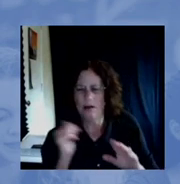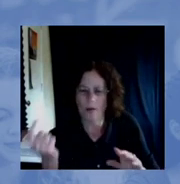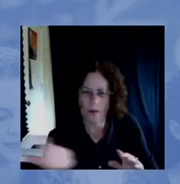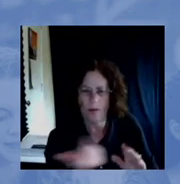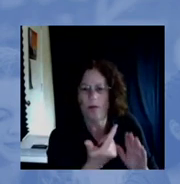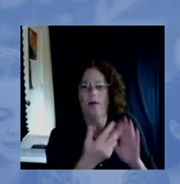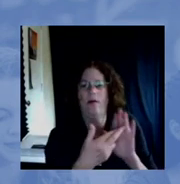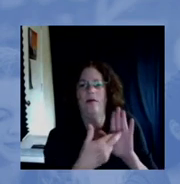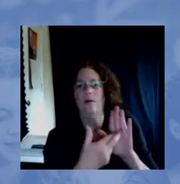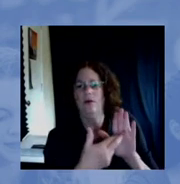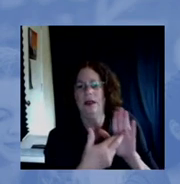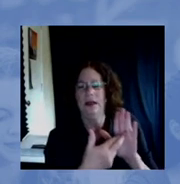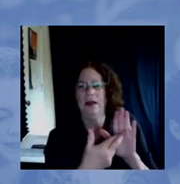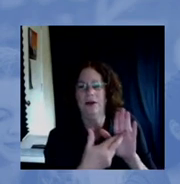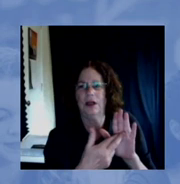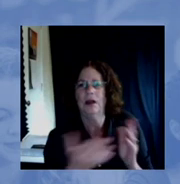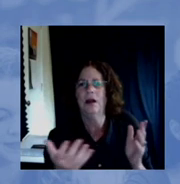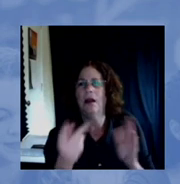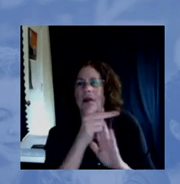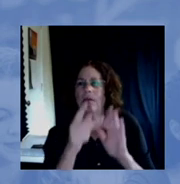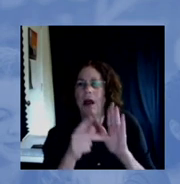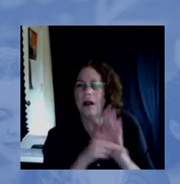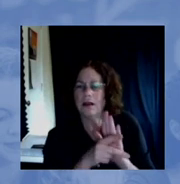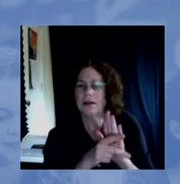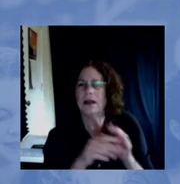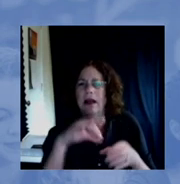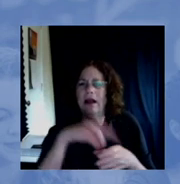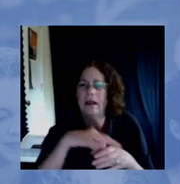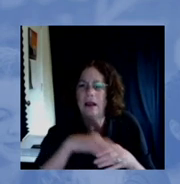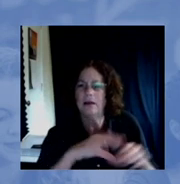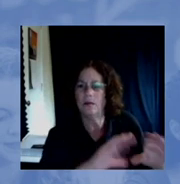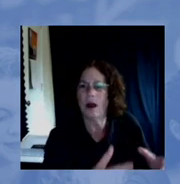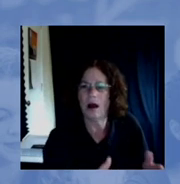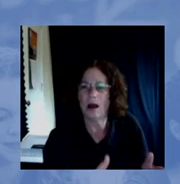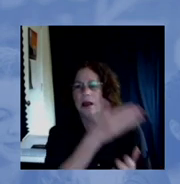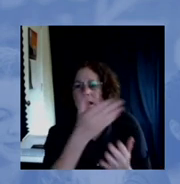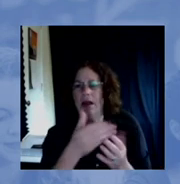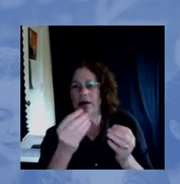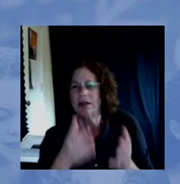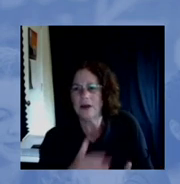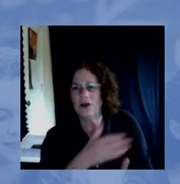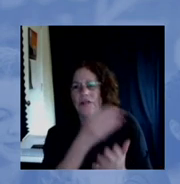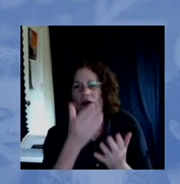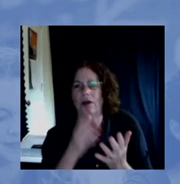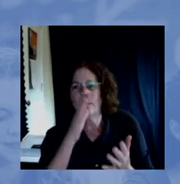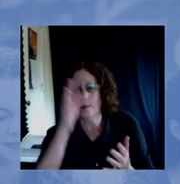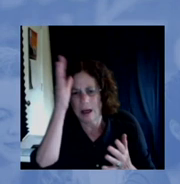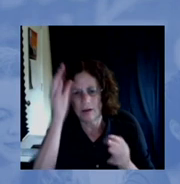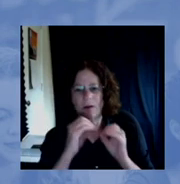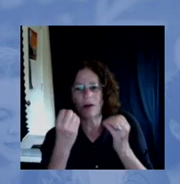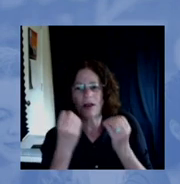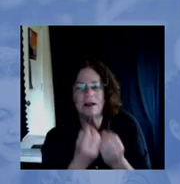THE POLICY ELECTED BODY, THE TEACHER, THE PARENT, THE PARENT ORGANIZATION, THE STUDENT,